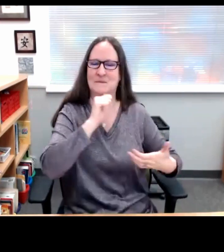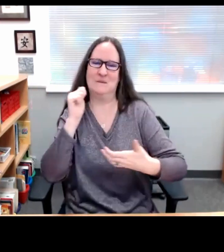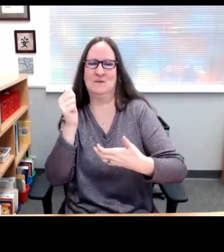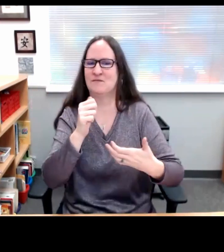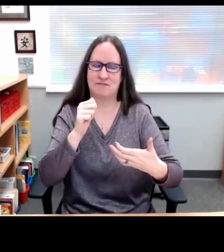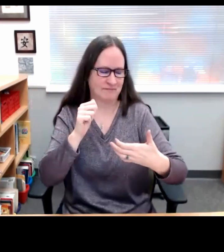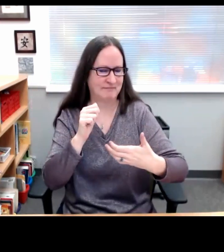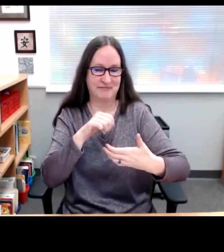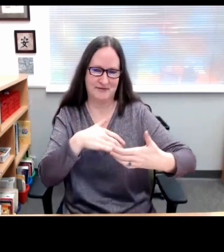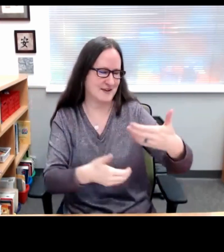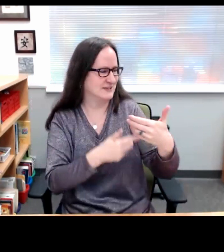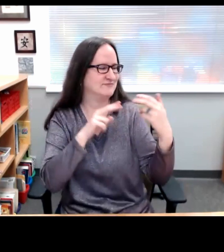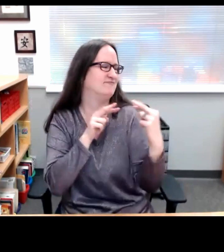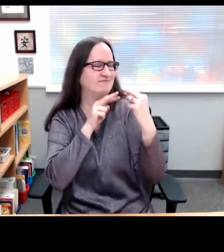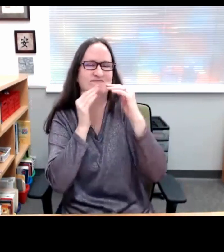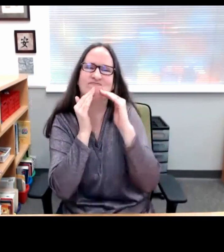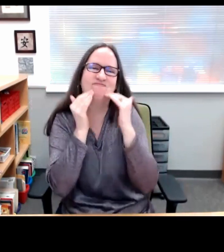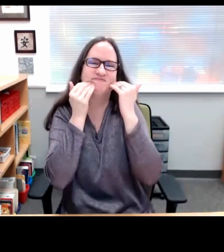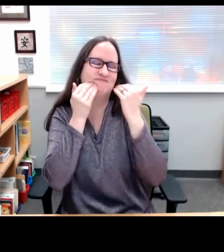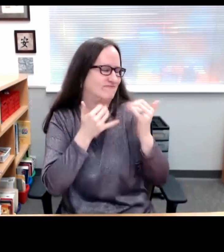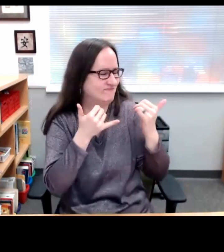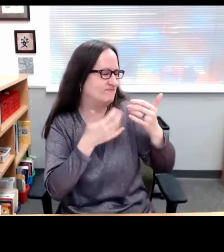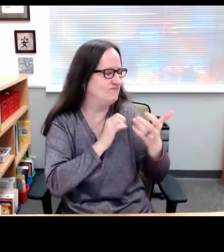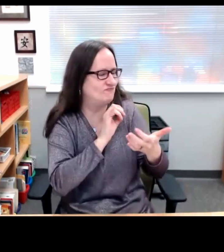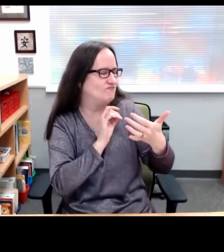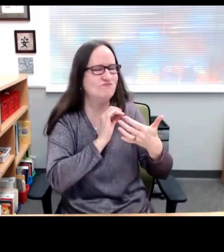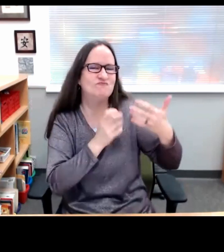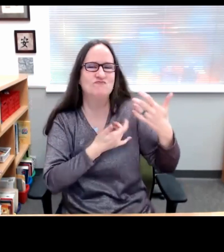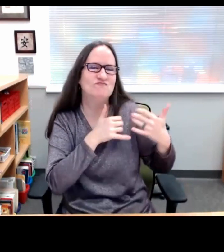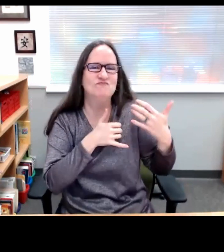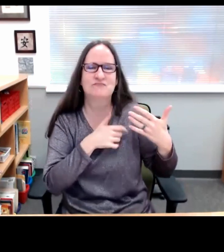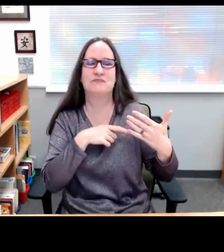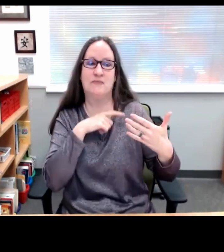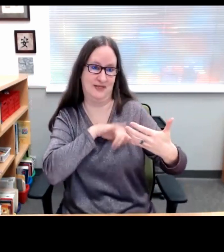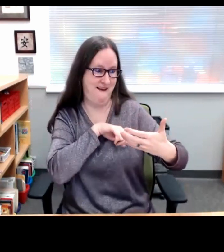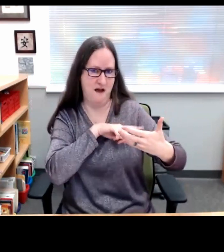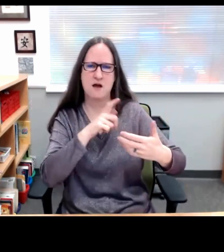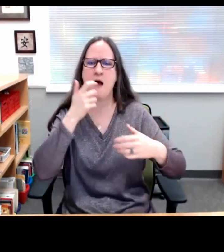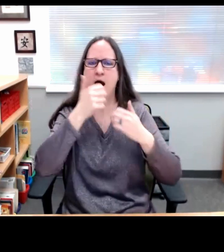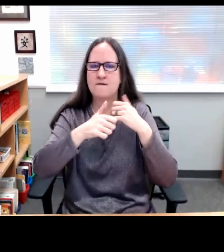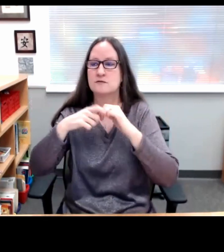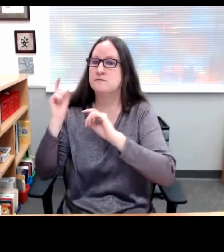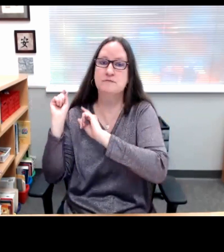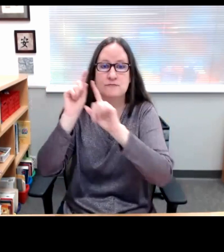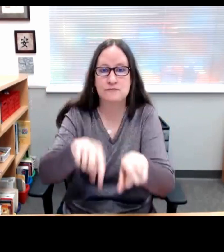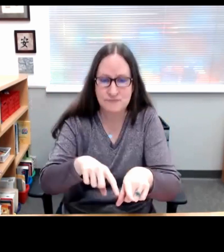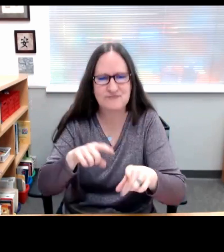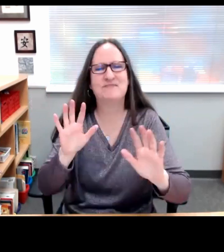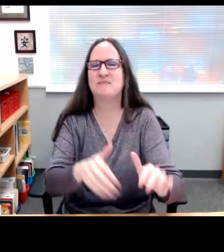and dance around with her. And they would smile and play with each other. So, that right there,